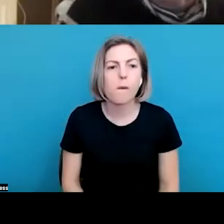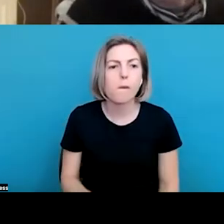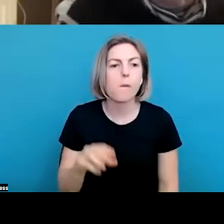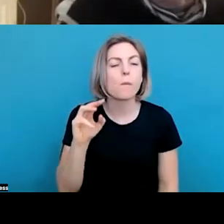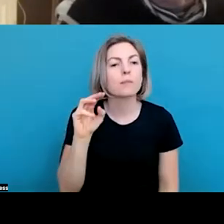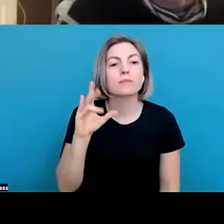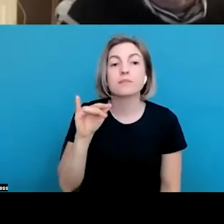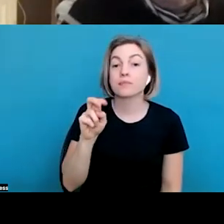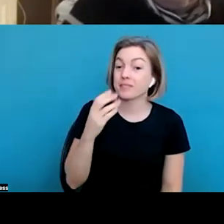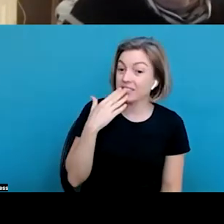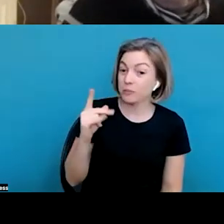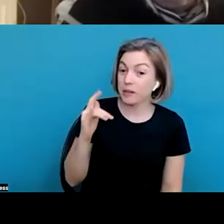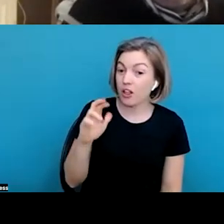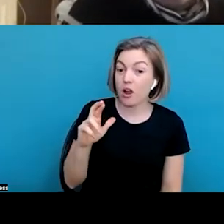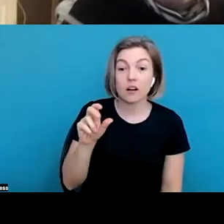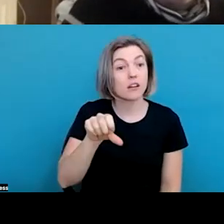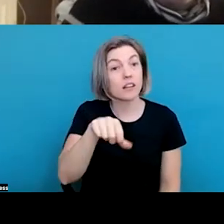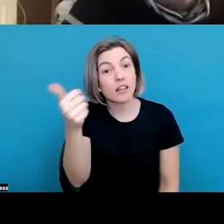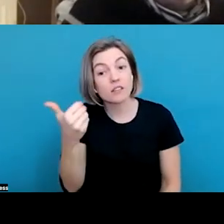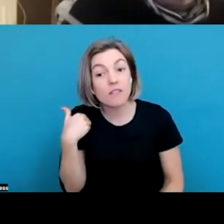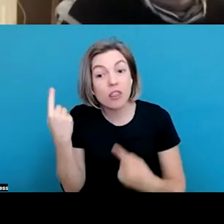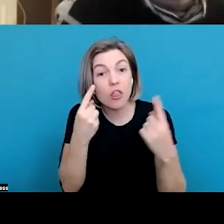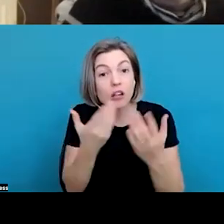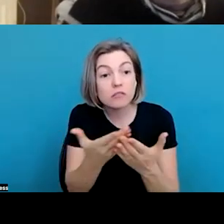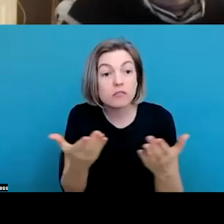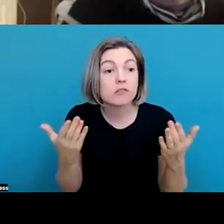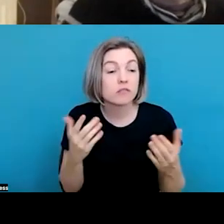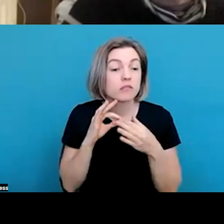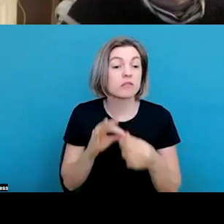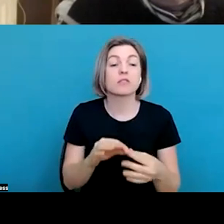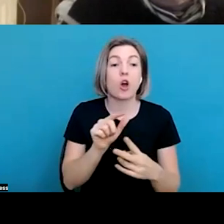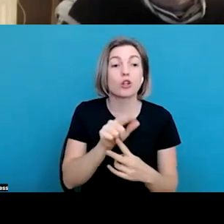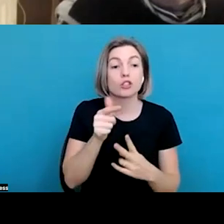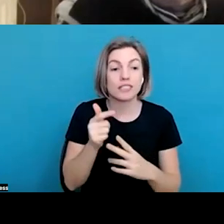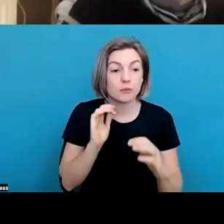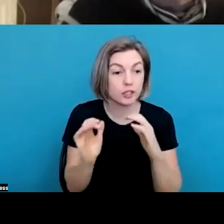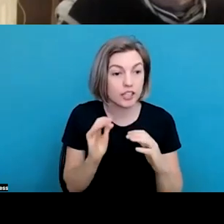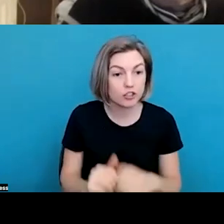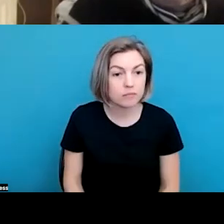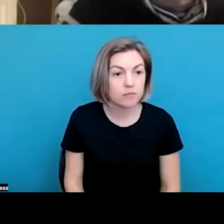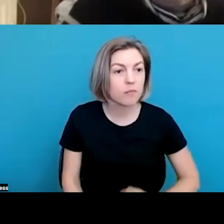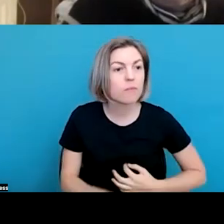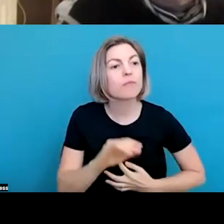Does anybody else have a thought in terms of alternative communication? Yuhang, across to you.